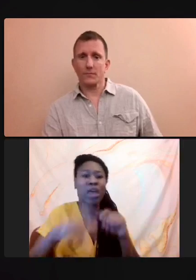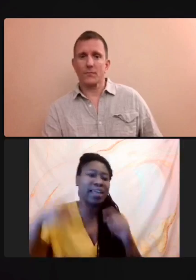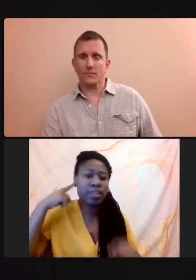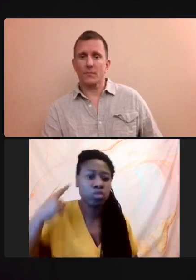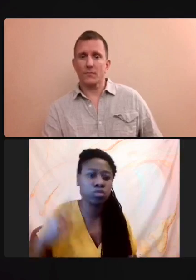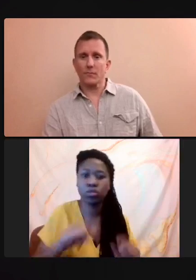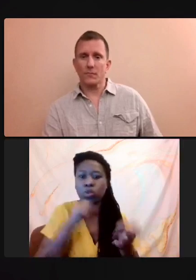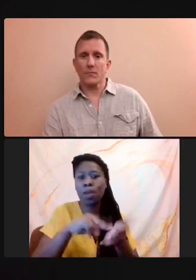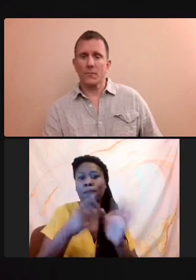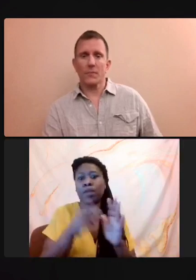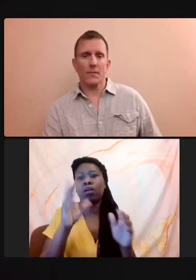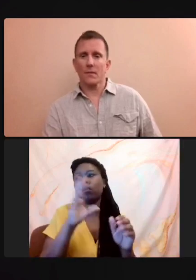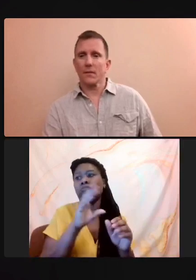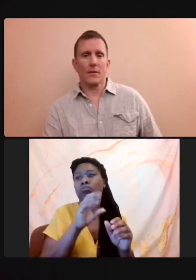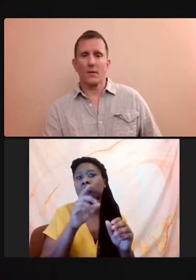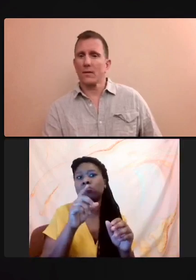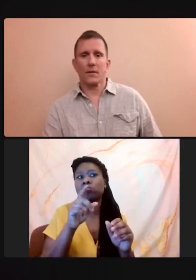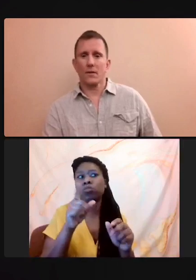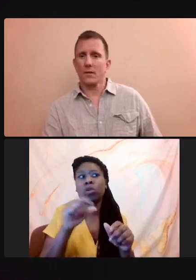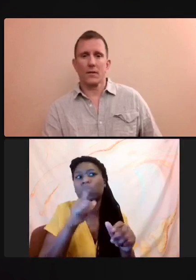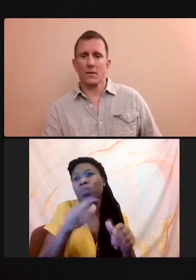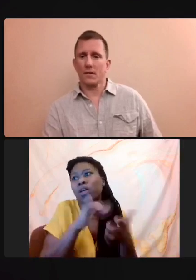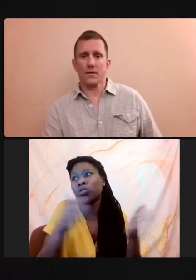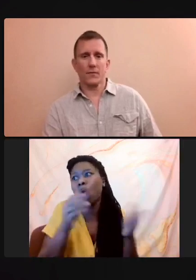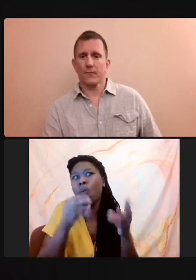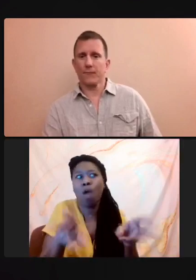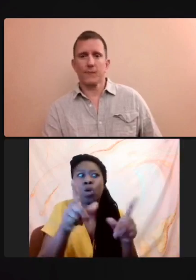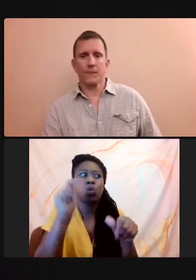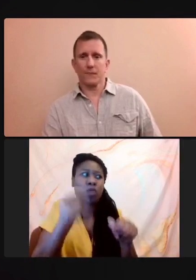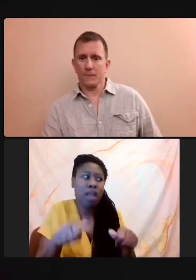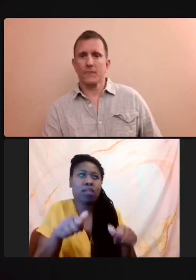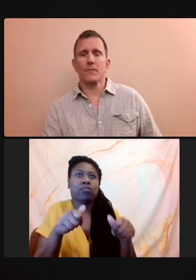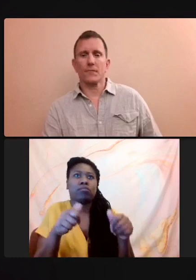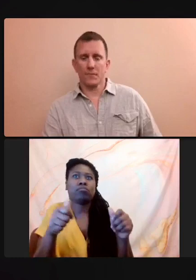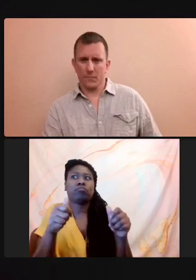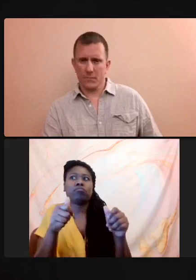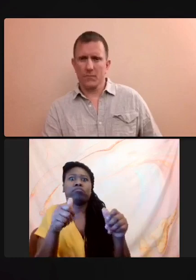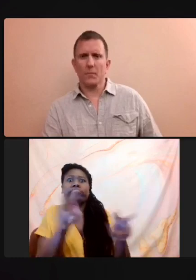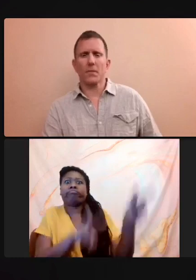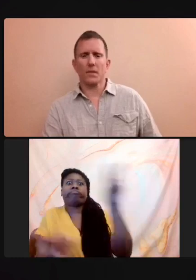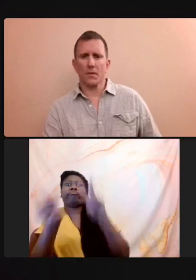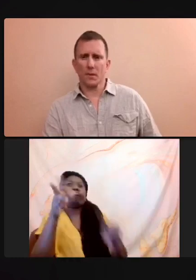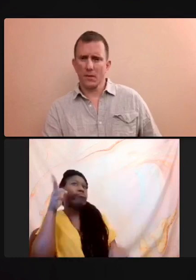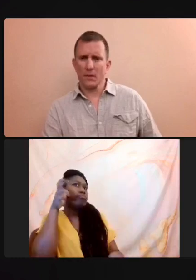Can you fix that line right. And so I will go back to fix that.